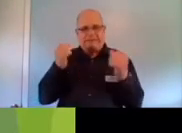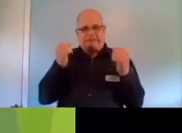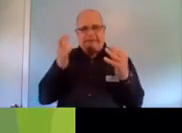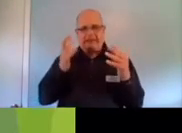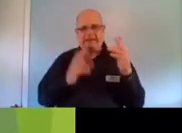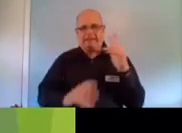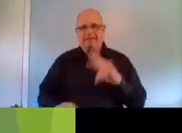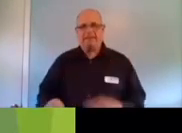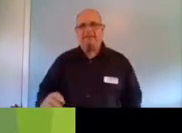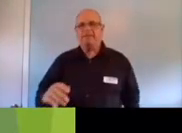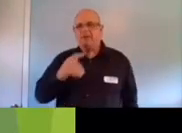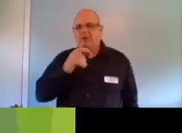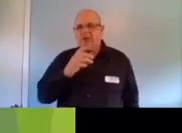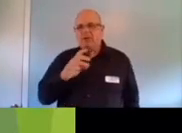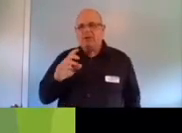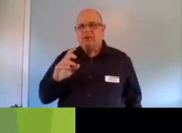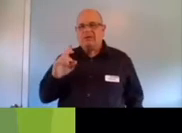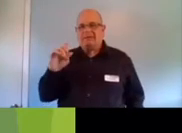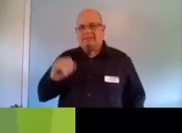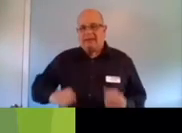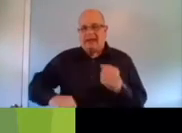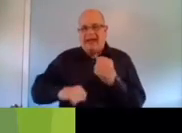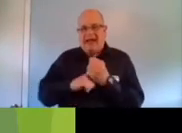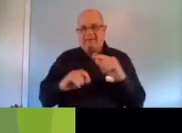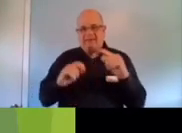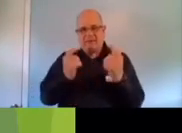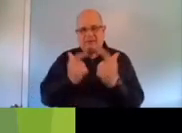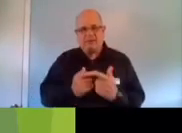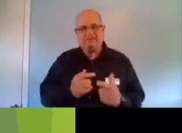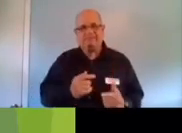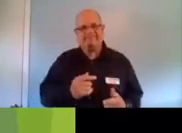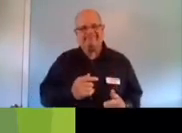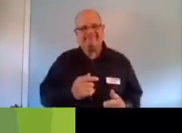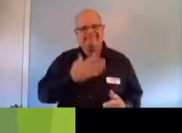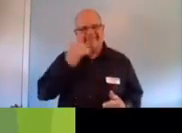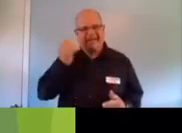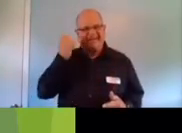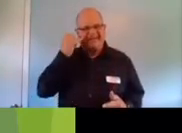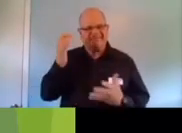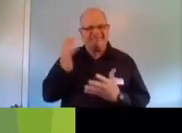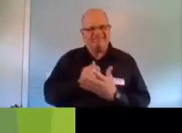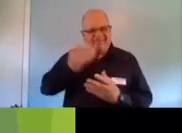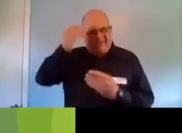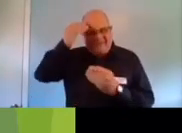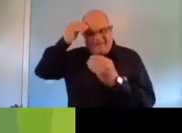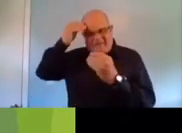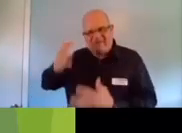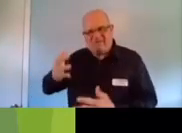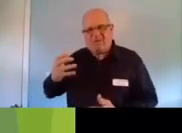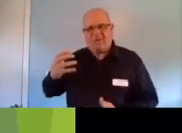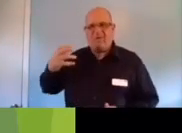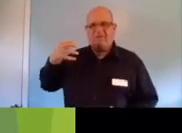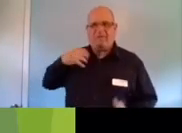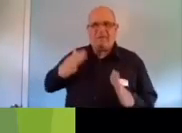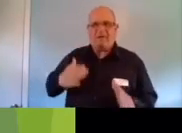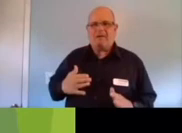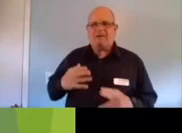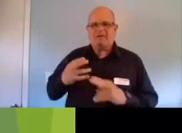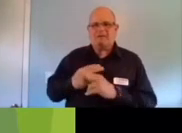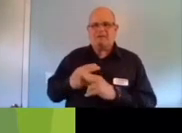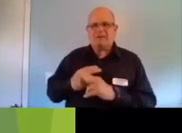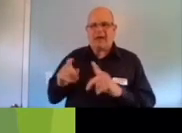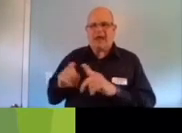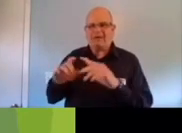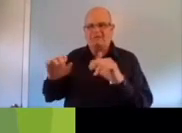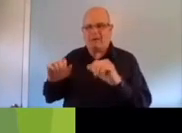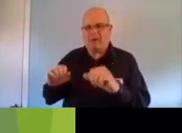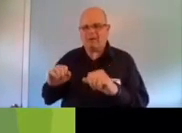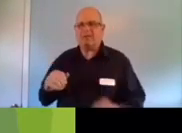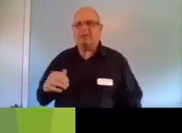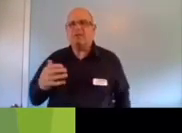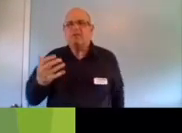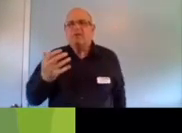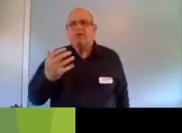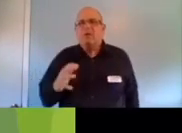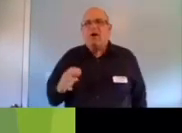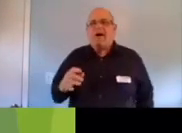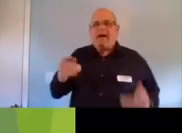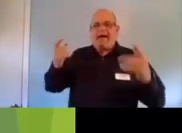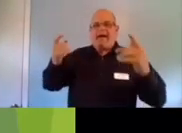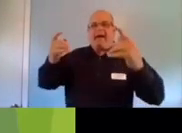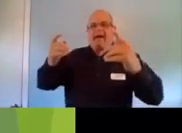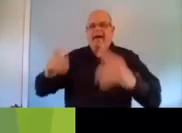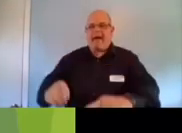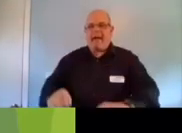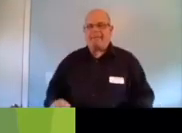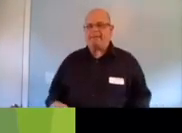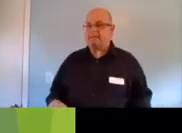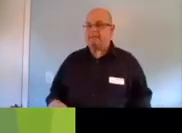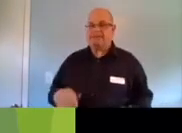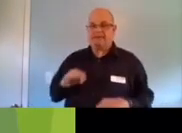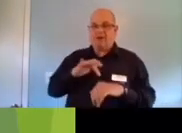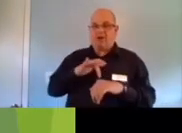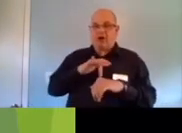advocacy groups recommend letting your employer know about an issue as soon as possible because